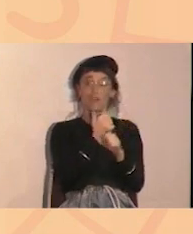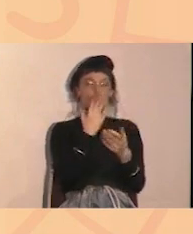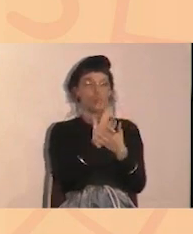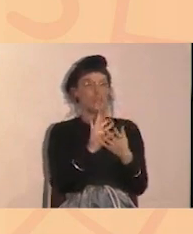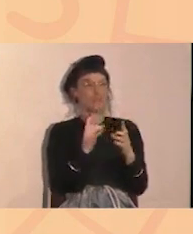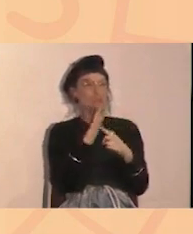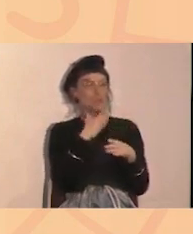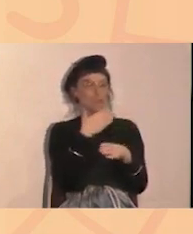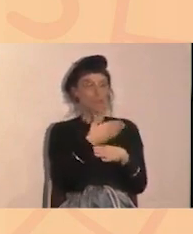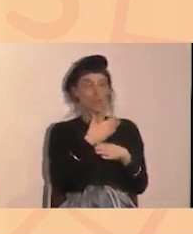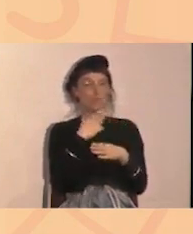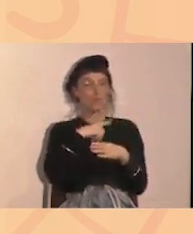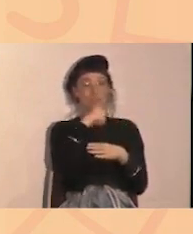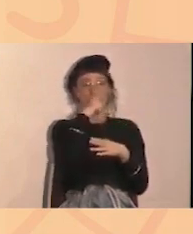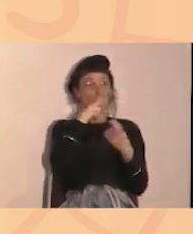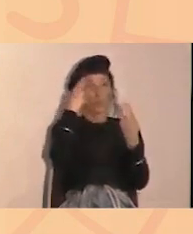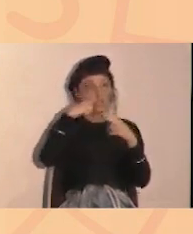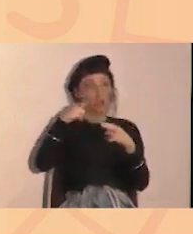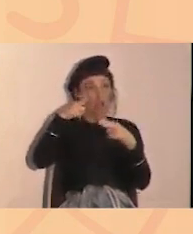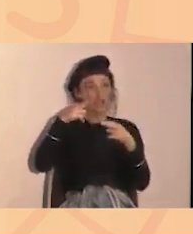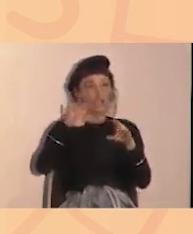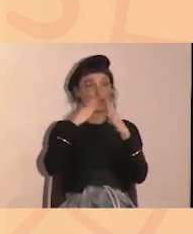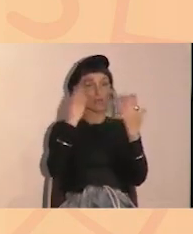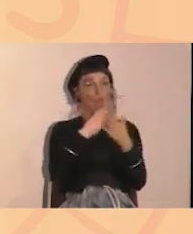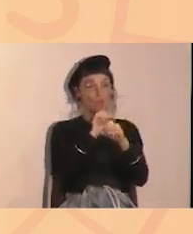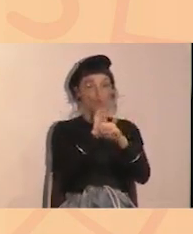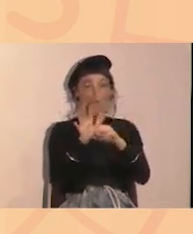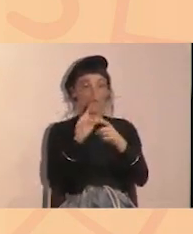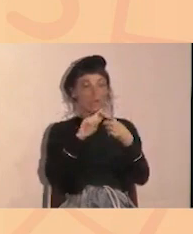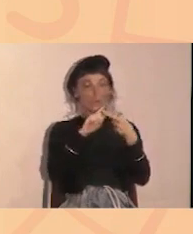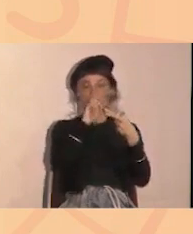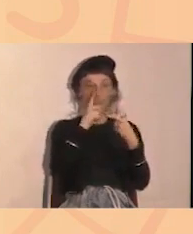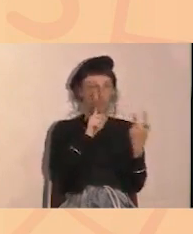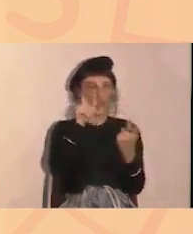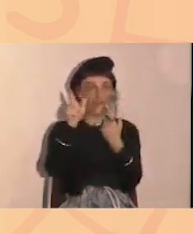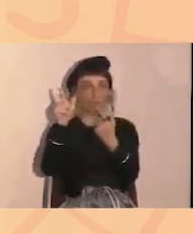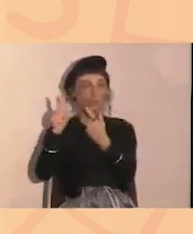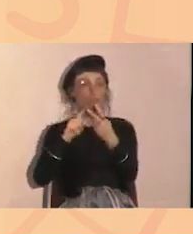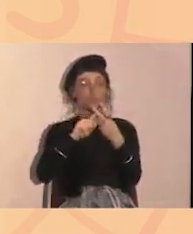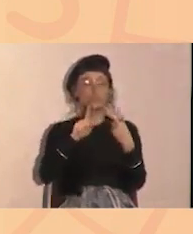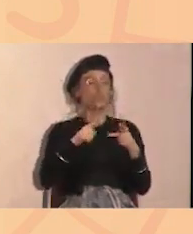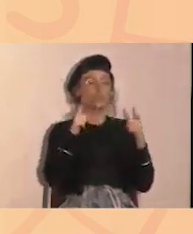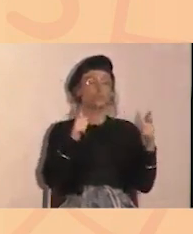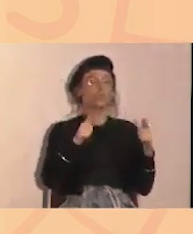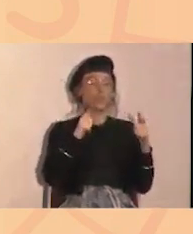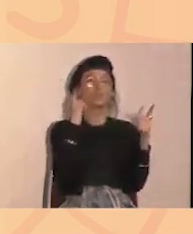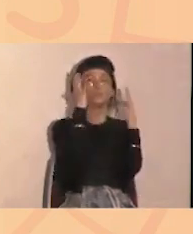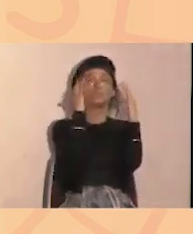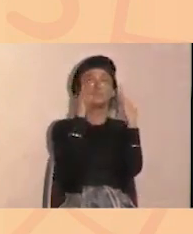loved ones were passing away around the world, people weren't able to travel, so there was so much to consider in that moment.